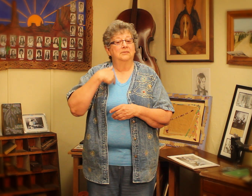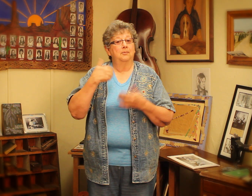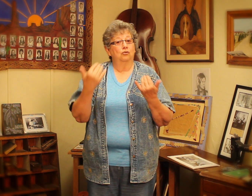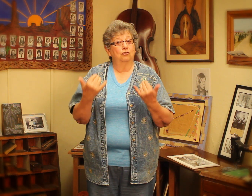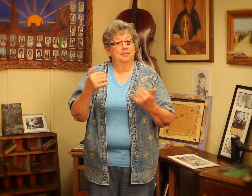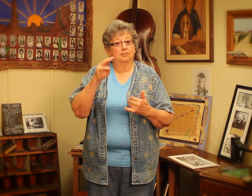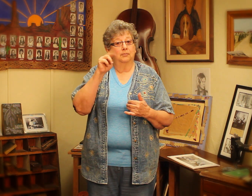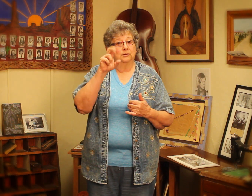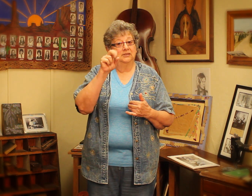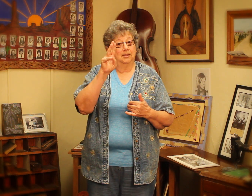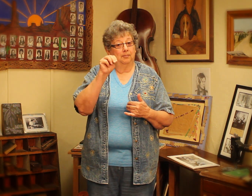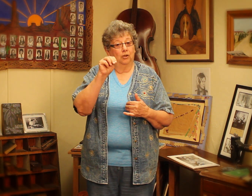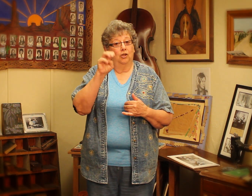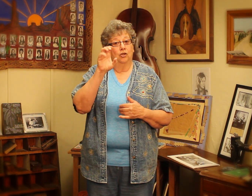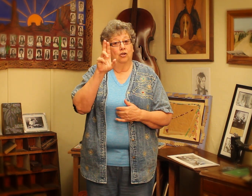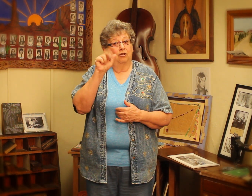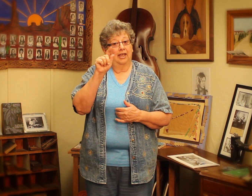I am currently the museum curator